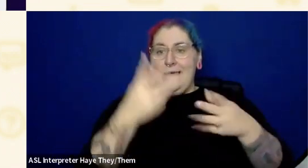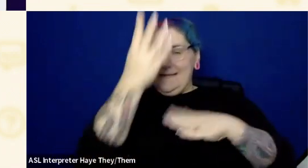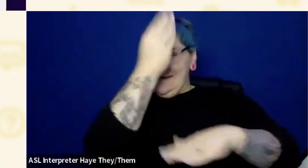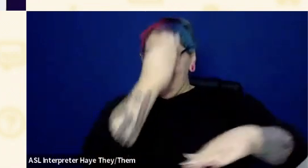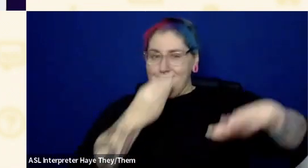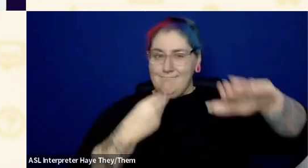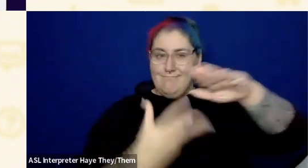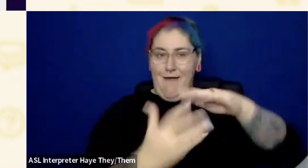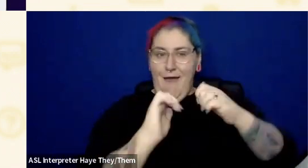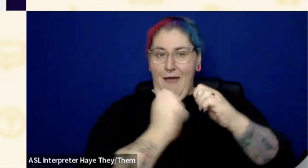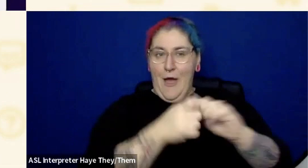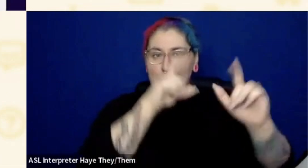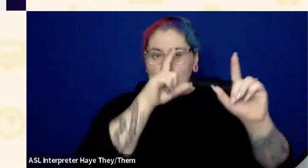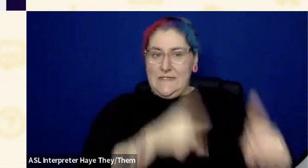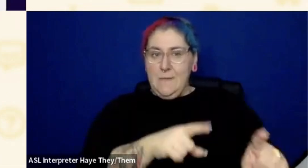Always keep the label visible.